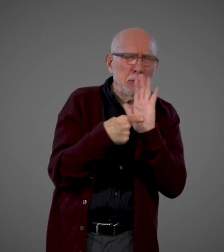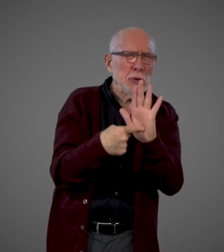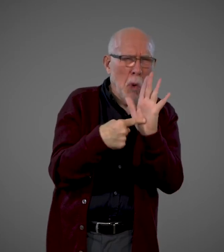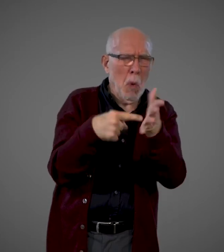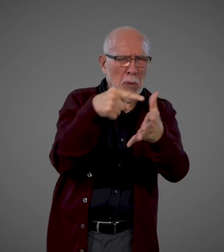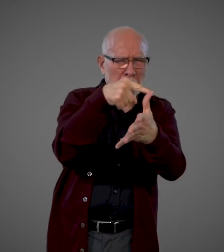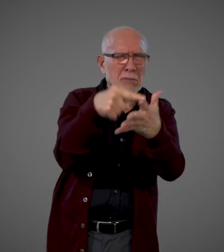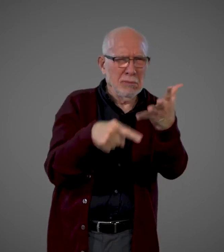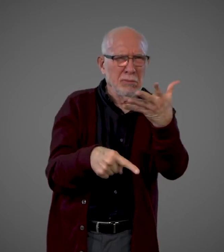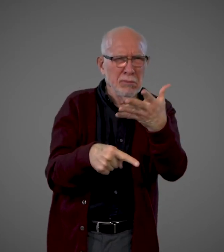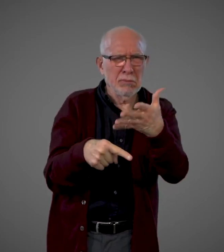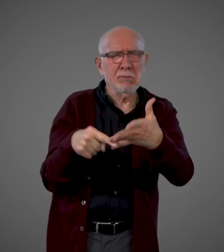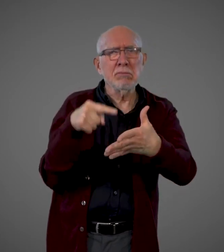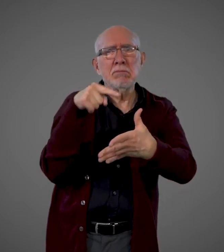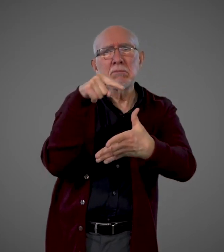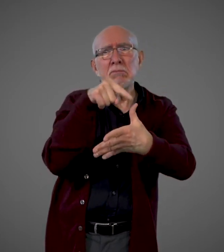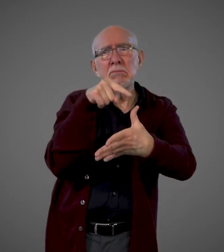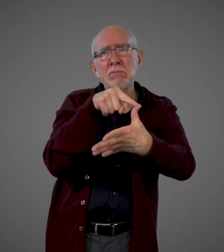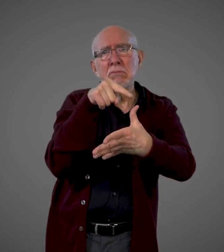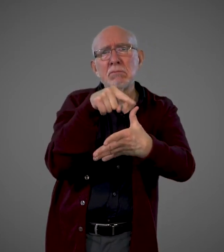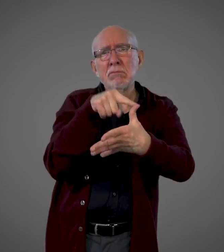Here are some of them.